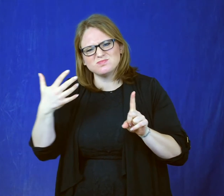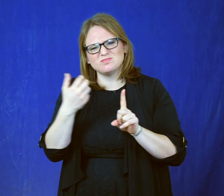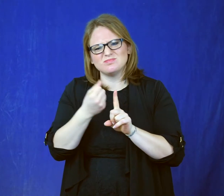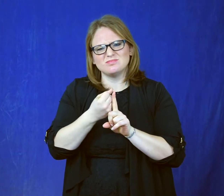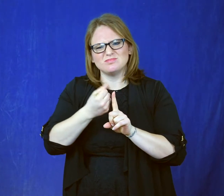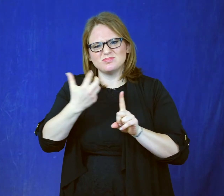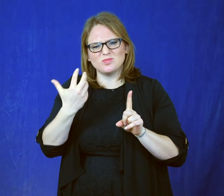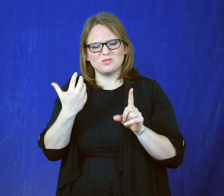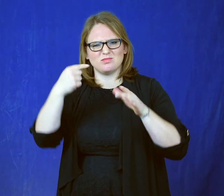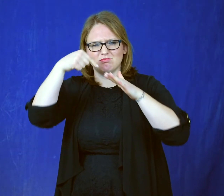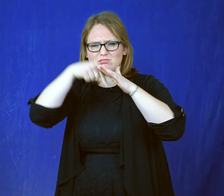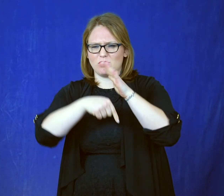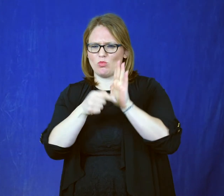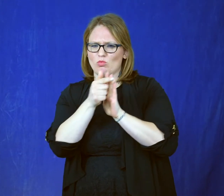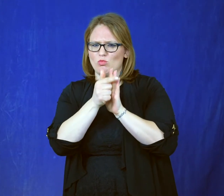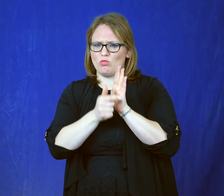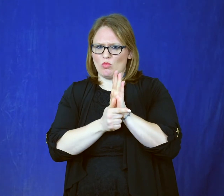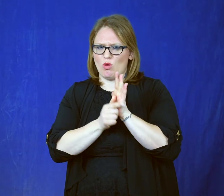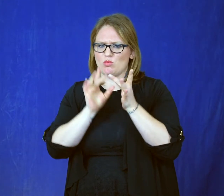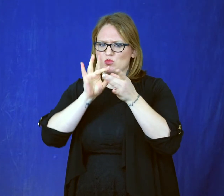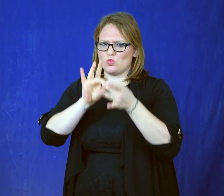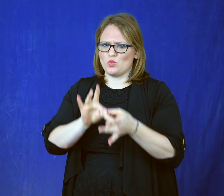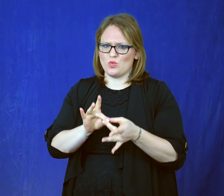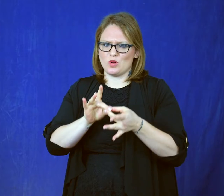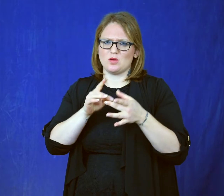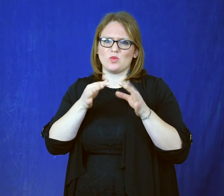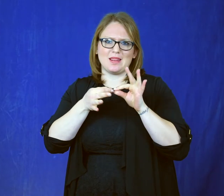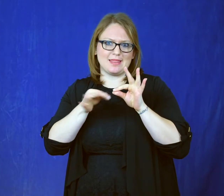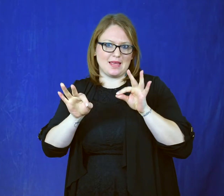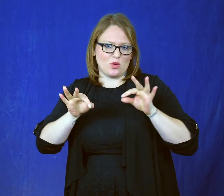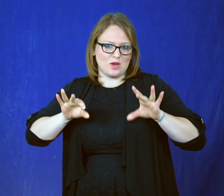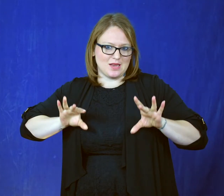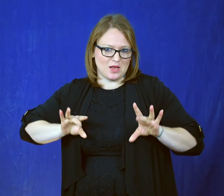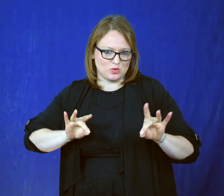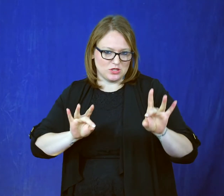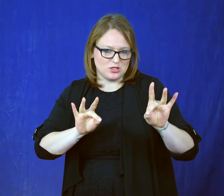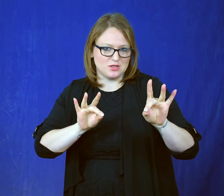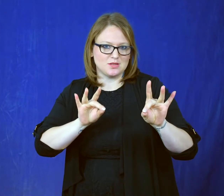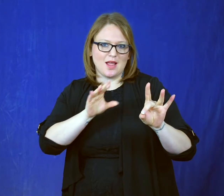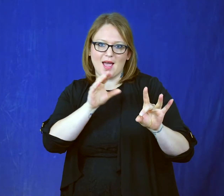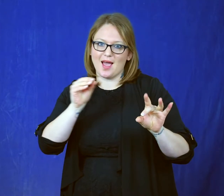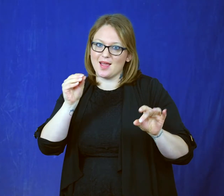There are many laws in Minnesota for language acquisition and reporting.